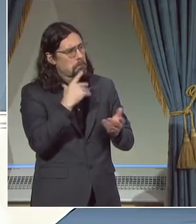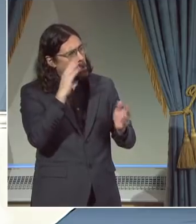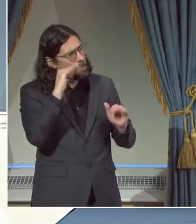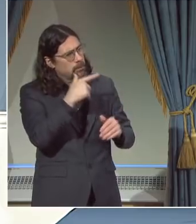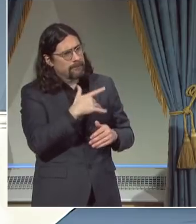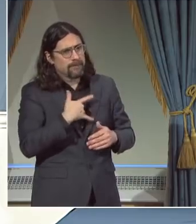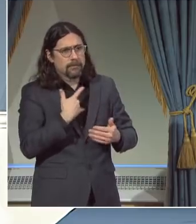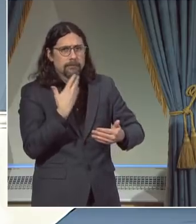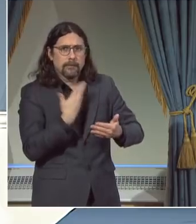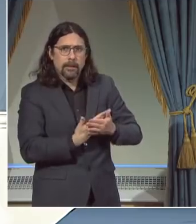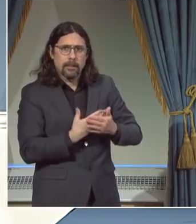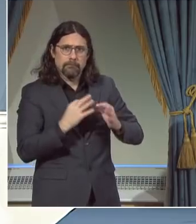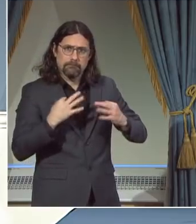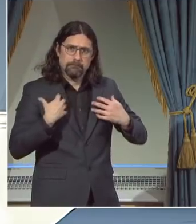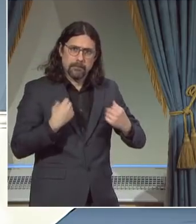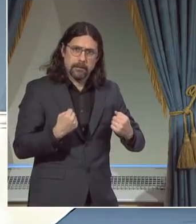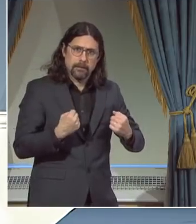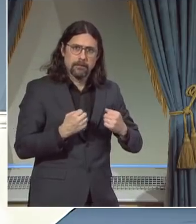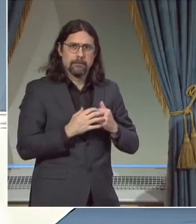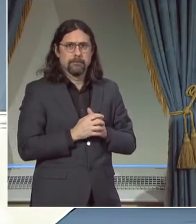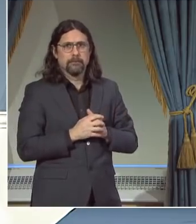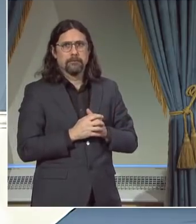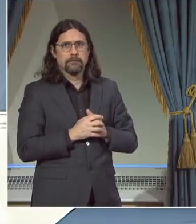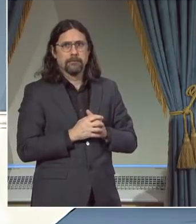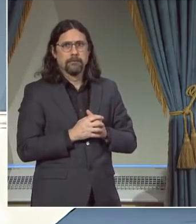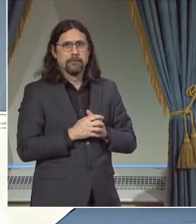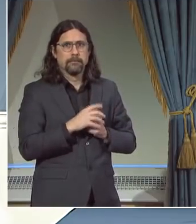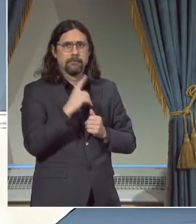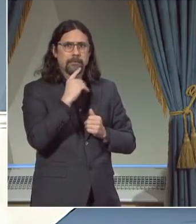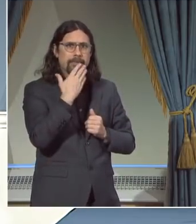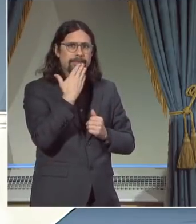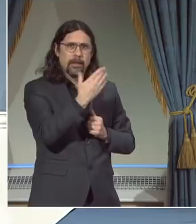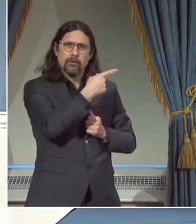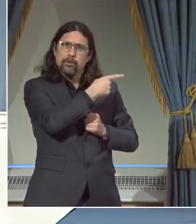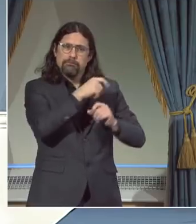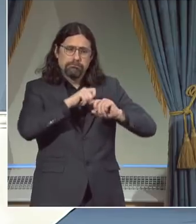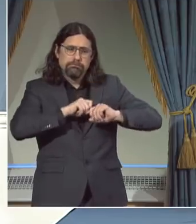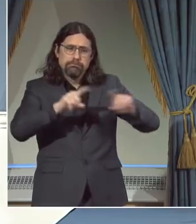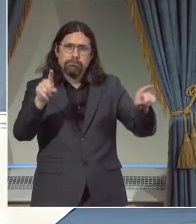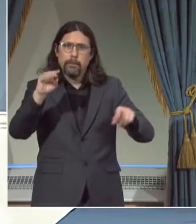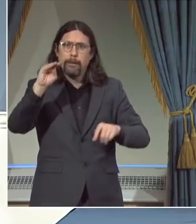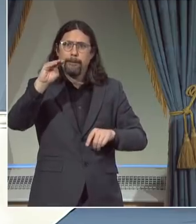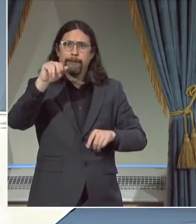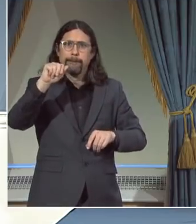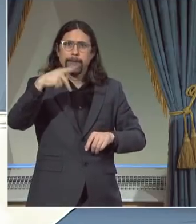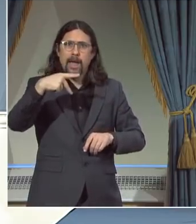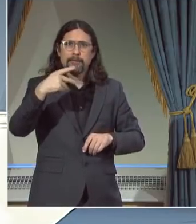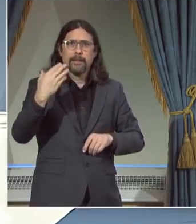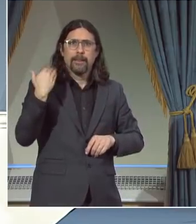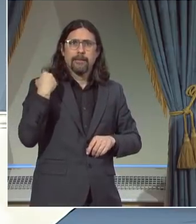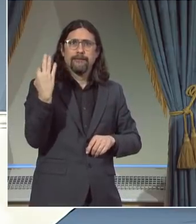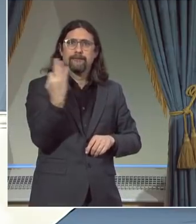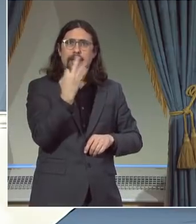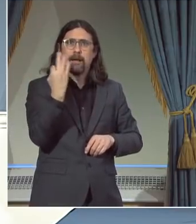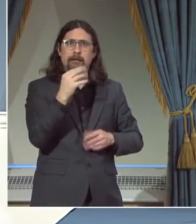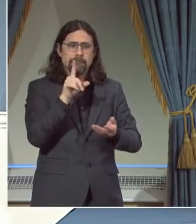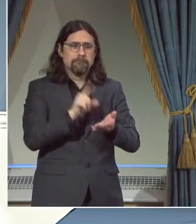STREET JOURNAL. I HOPE YOU' RE DOING WELL. I WANT TO THANK YOUR ADMINISTRATION FOR RELEASING THE MAP ON FRIDAY. BUT I'M CURIOUS